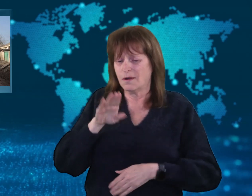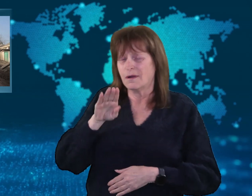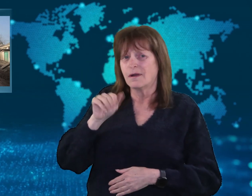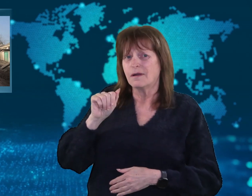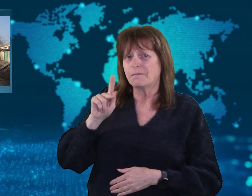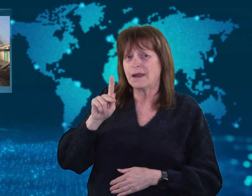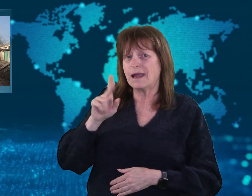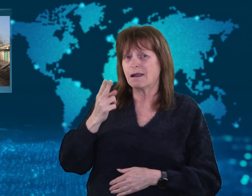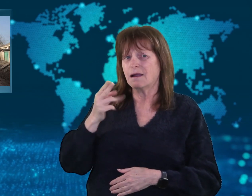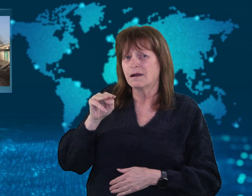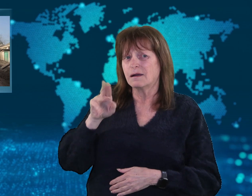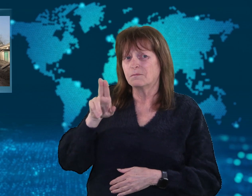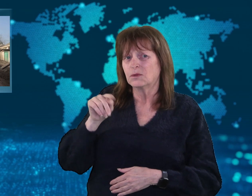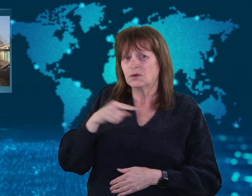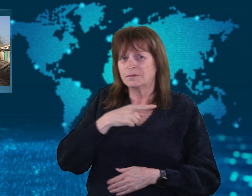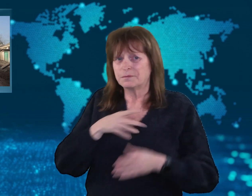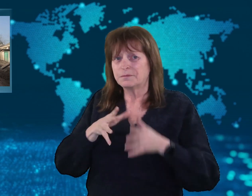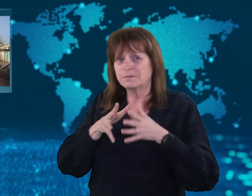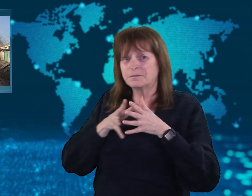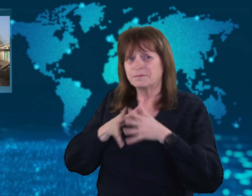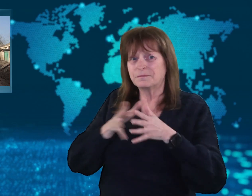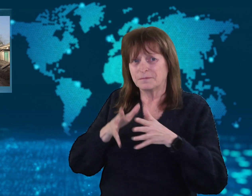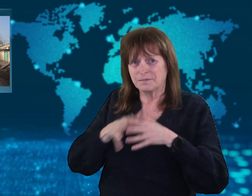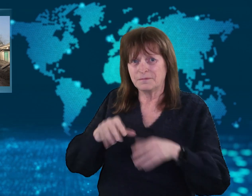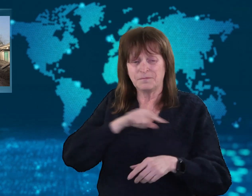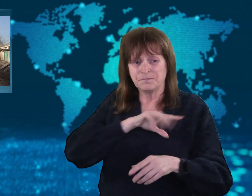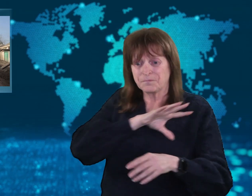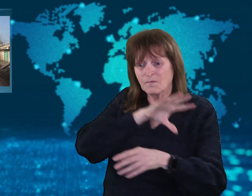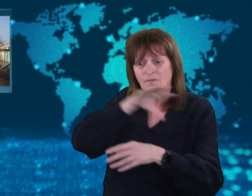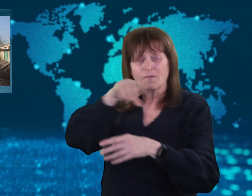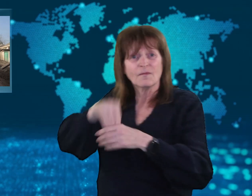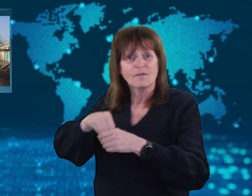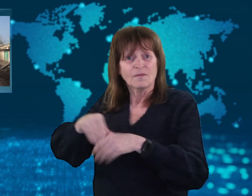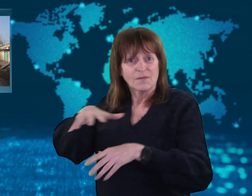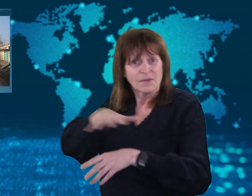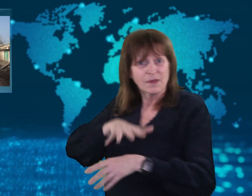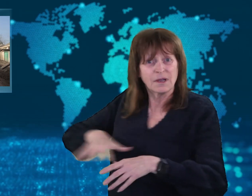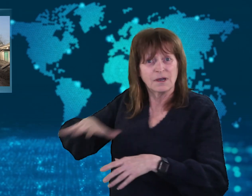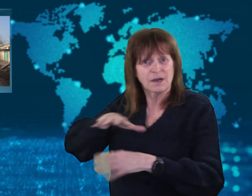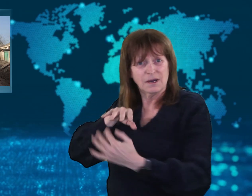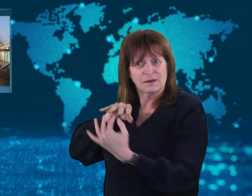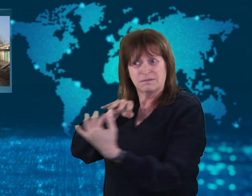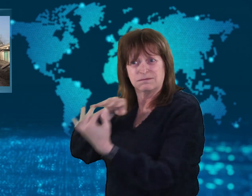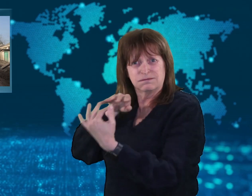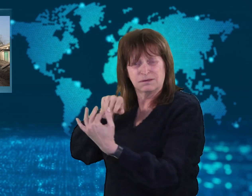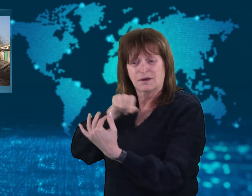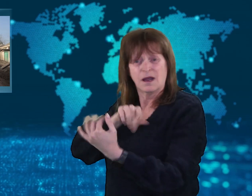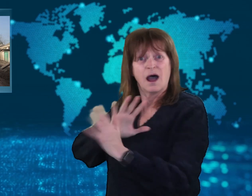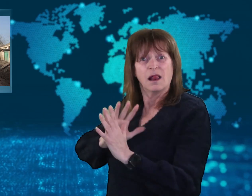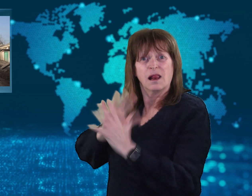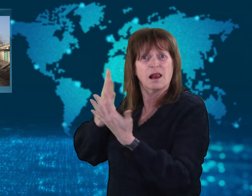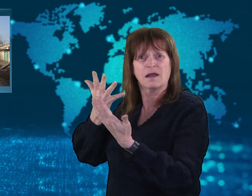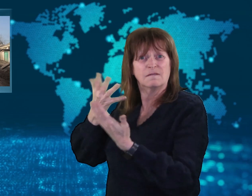The deputy mayor of Bakhmut said those who are still in the area are